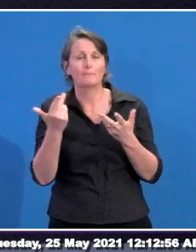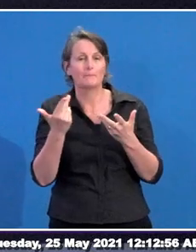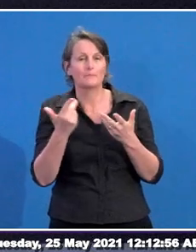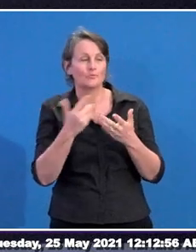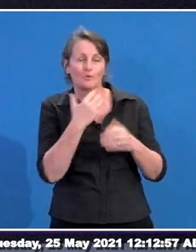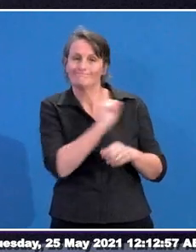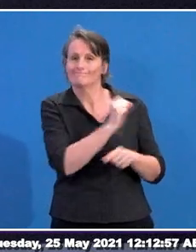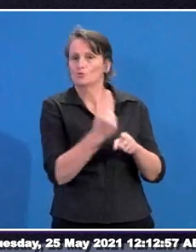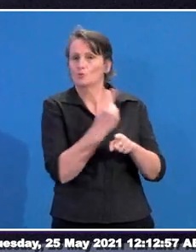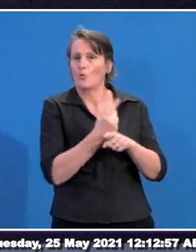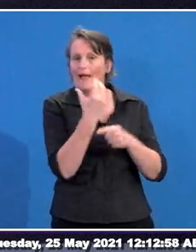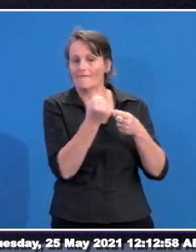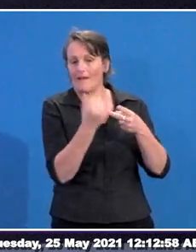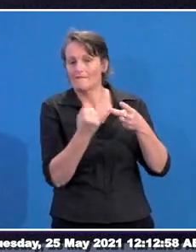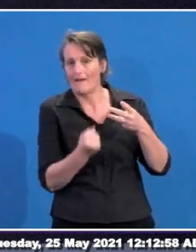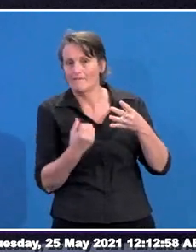Those are pretty much,